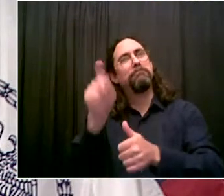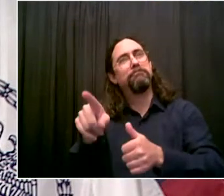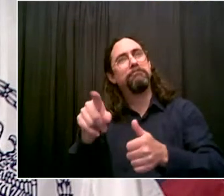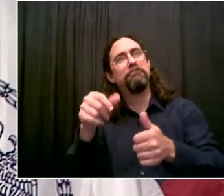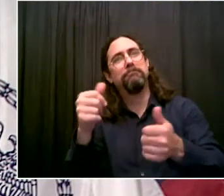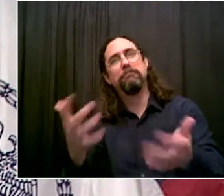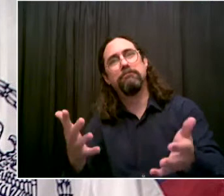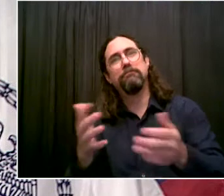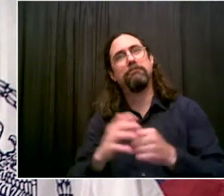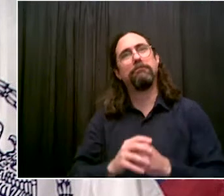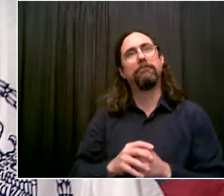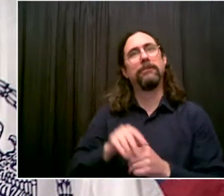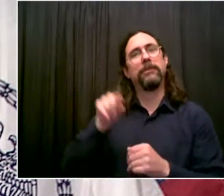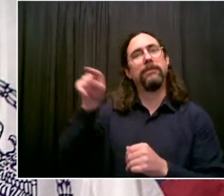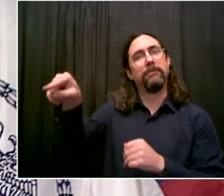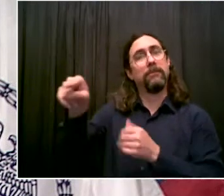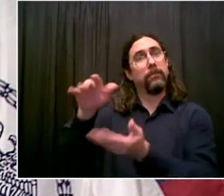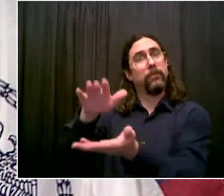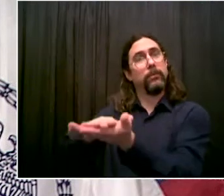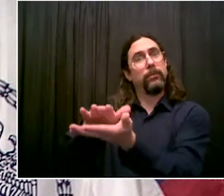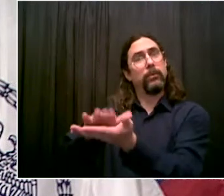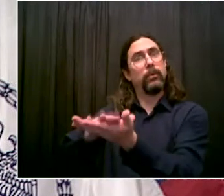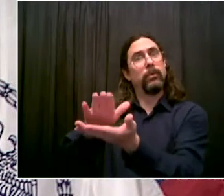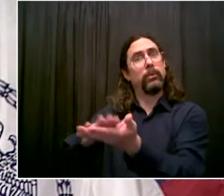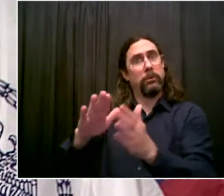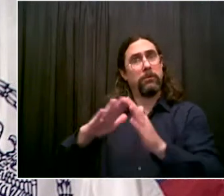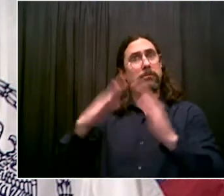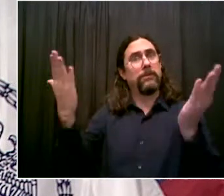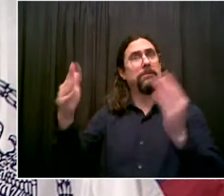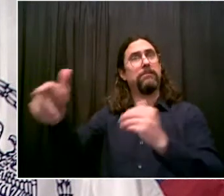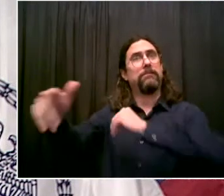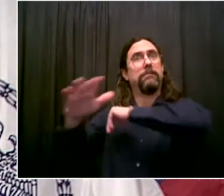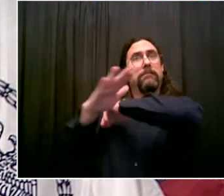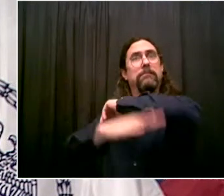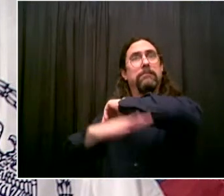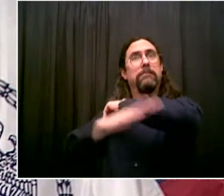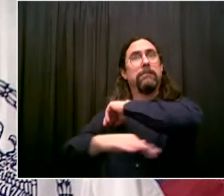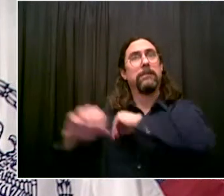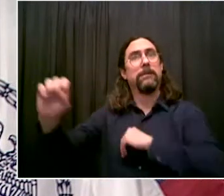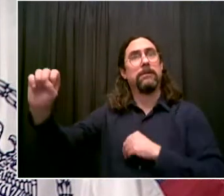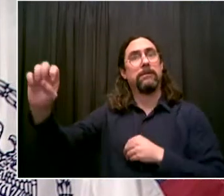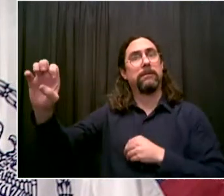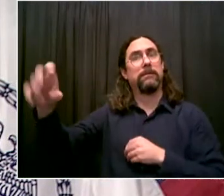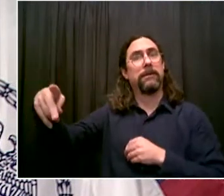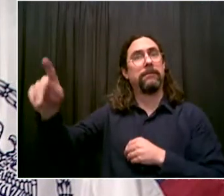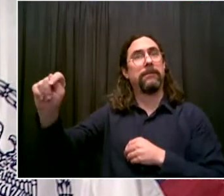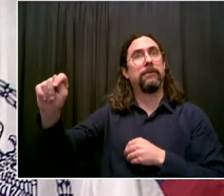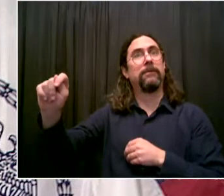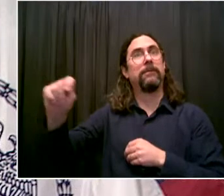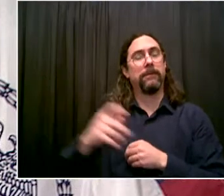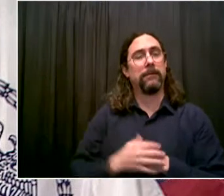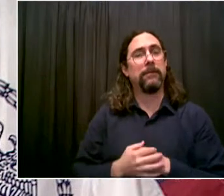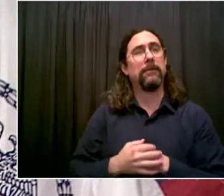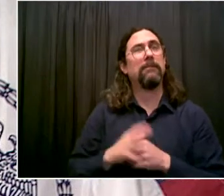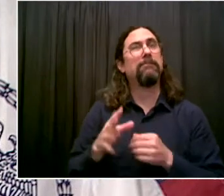SEPTEEMBR. A LOT OF PEOPLE AND PARENTS WERE TAKEN BY SURPRISE THAT THE DEPARTMENT